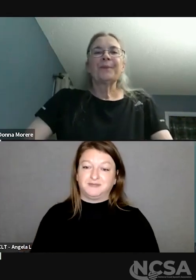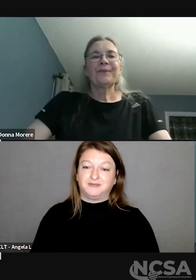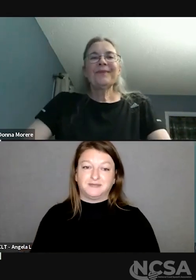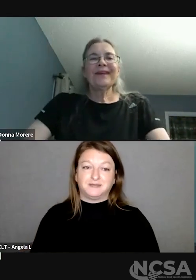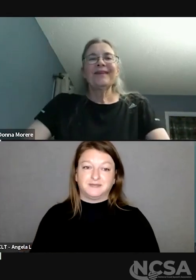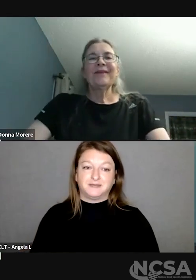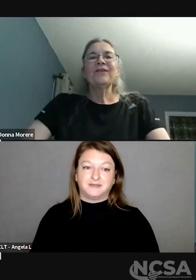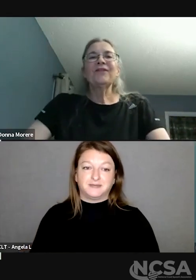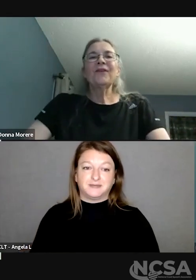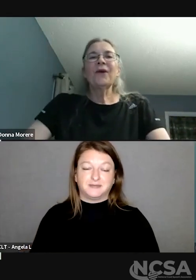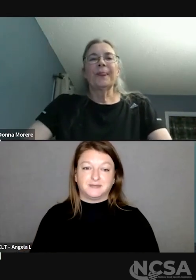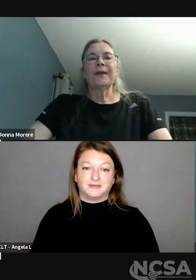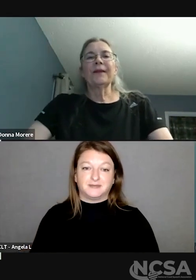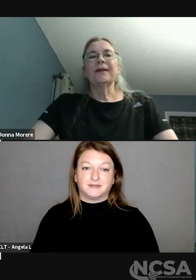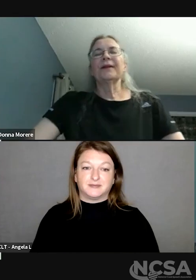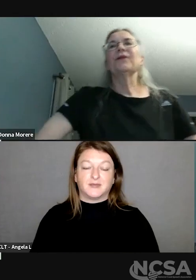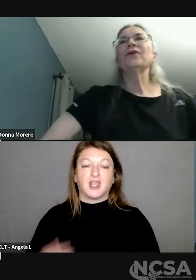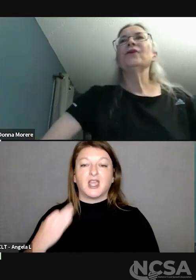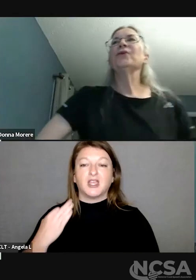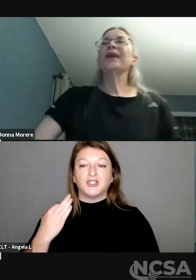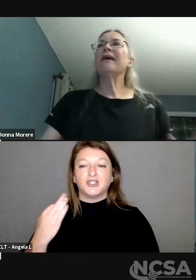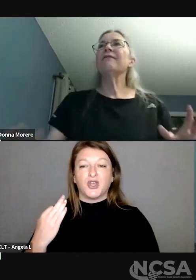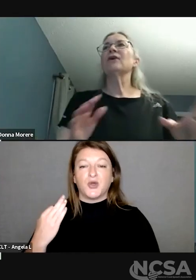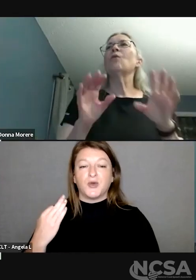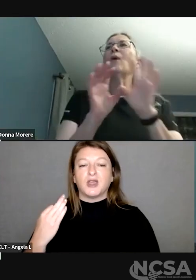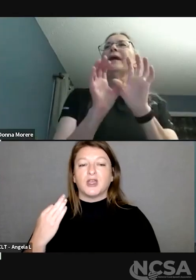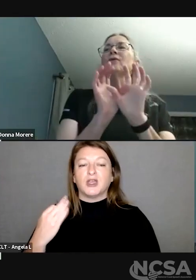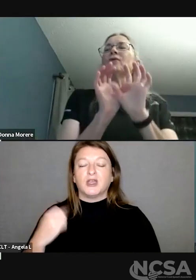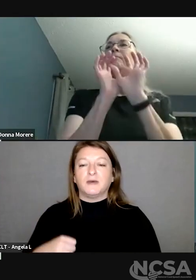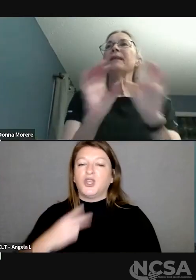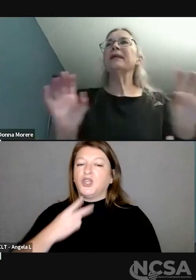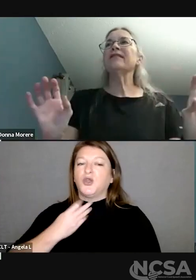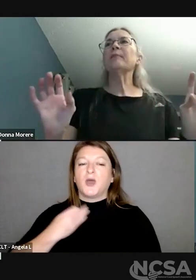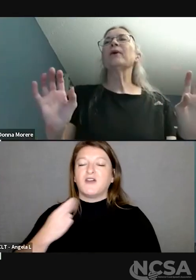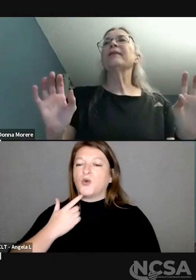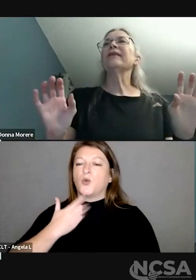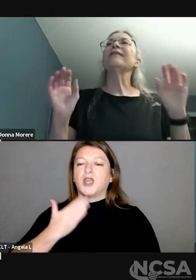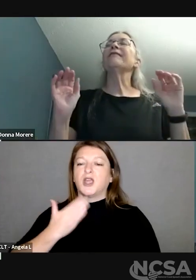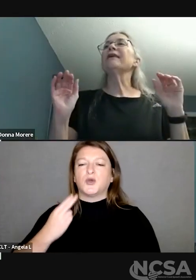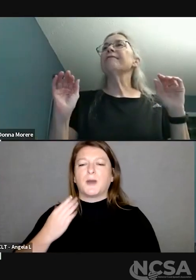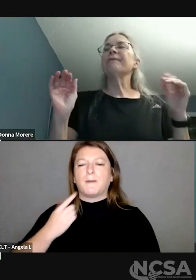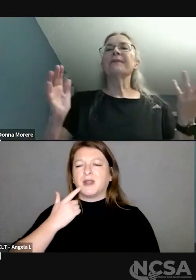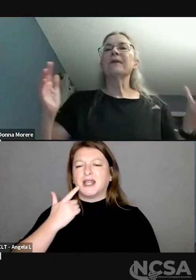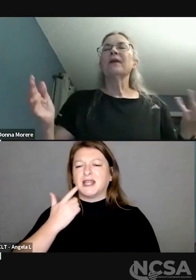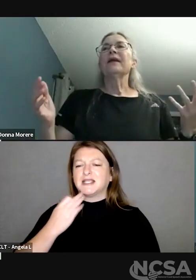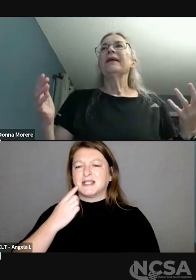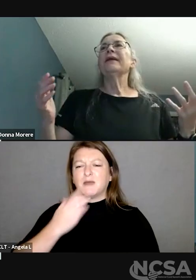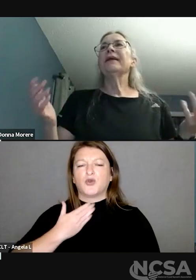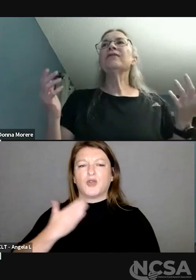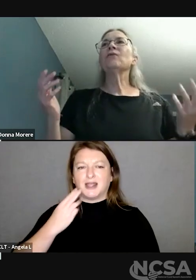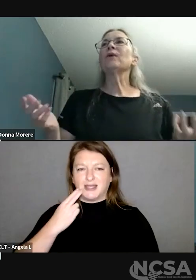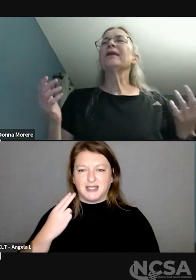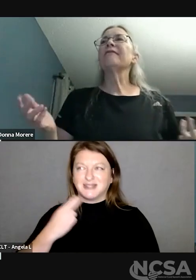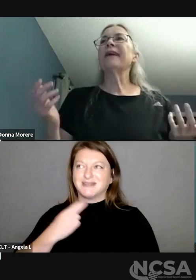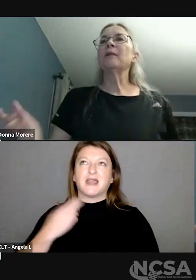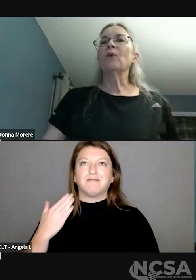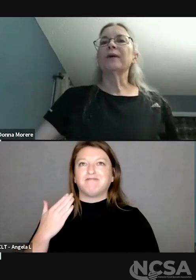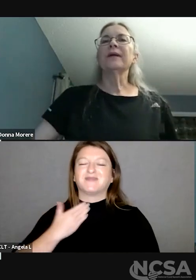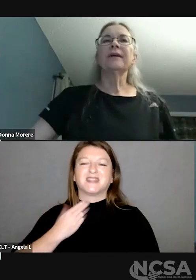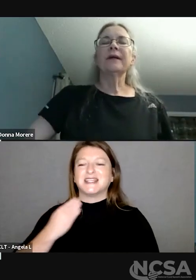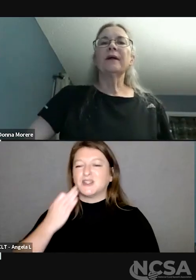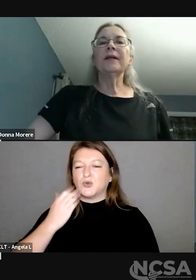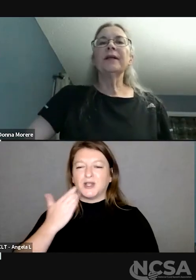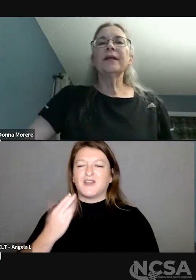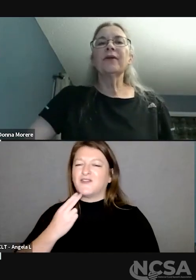So, you have a way to completely separate these. Isn't really available any other way.